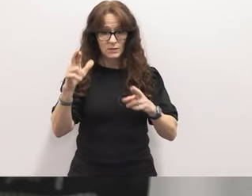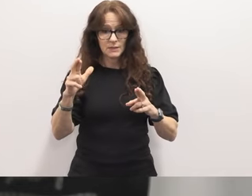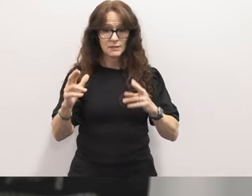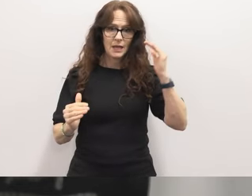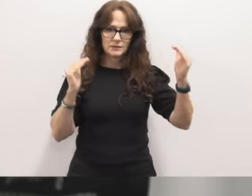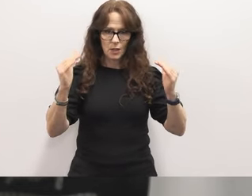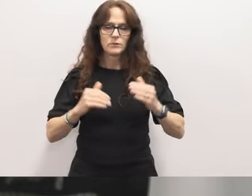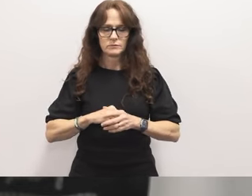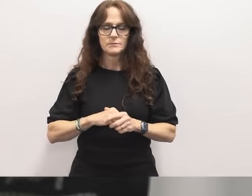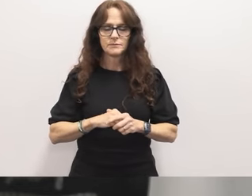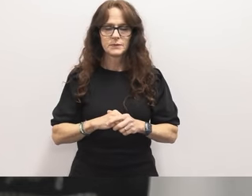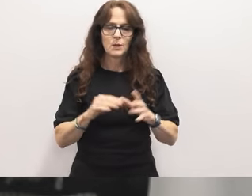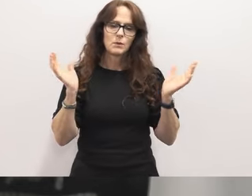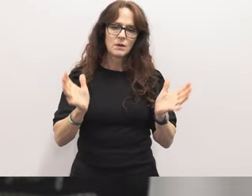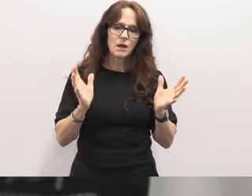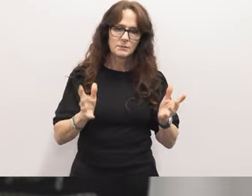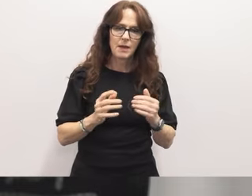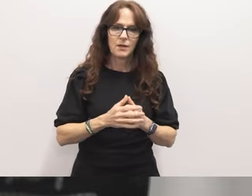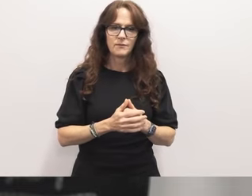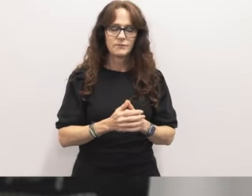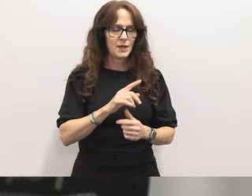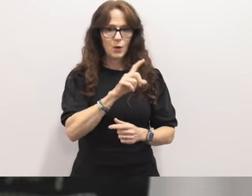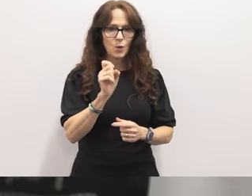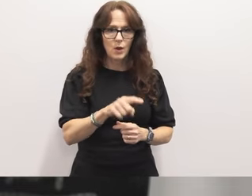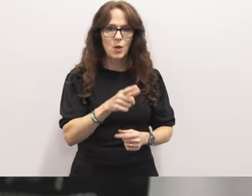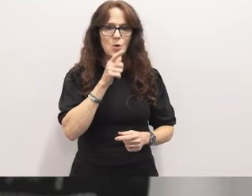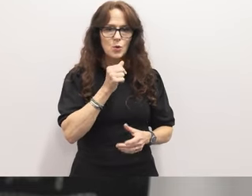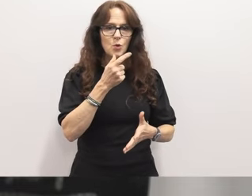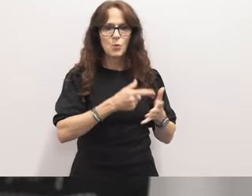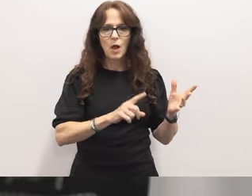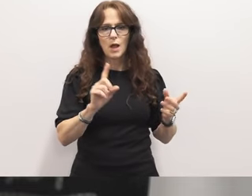And so we talked about the right there questions, who, what, where, when.